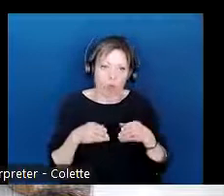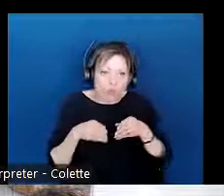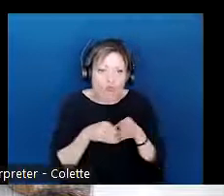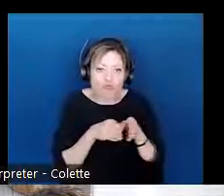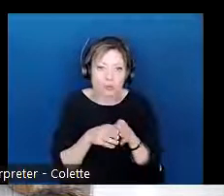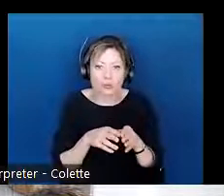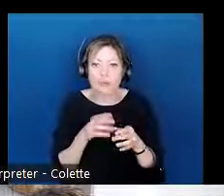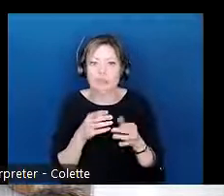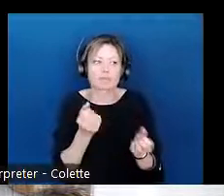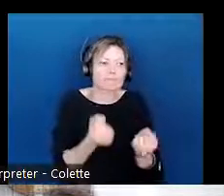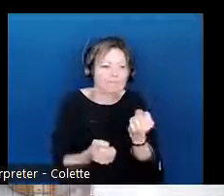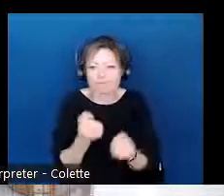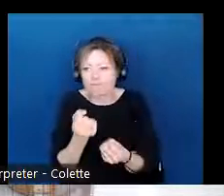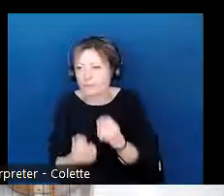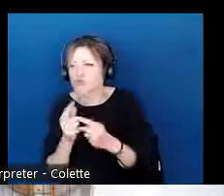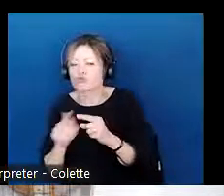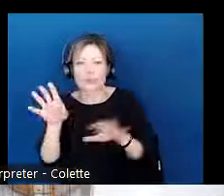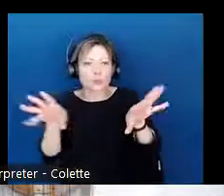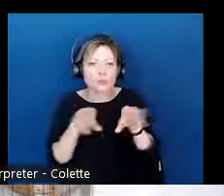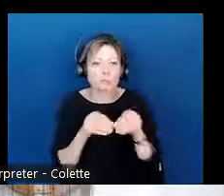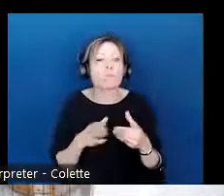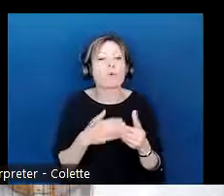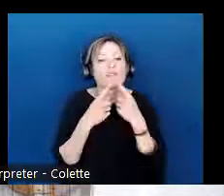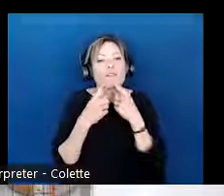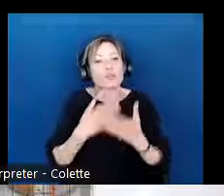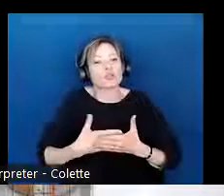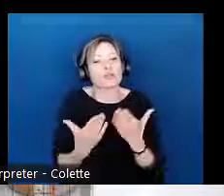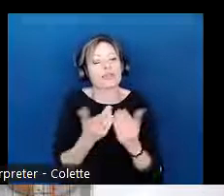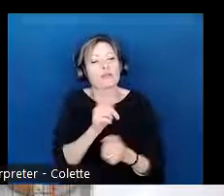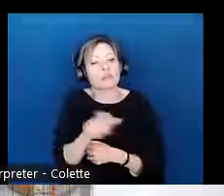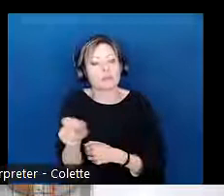um some more information for people to be able to look at a route before they